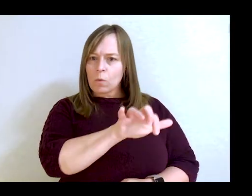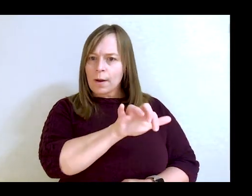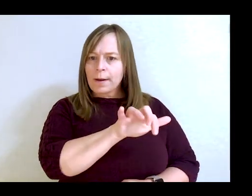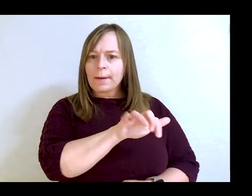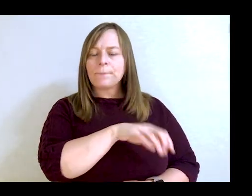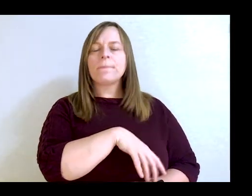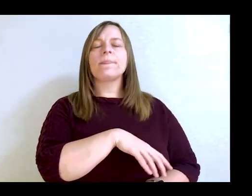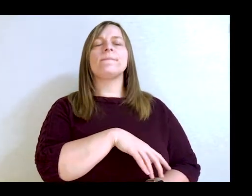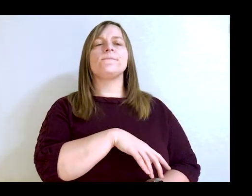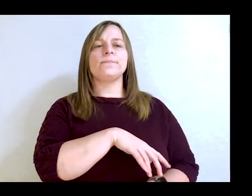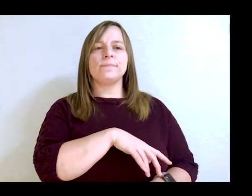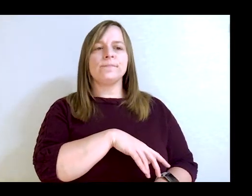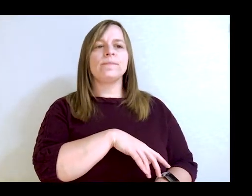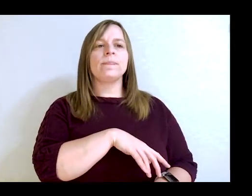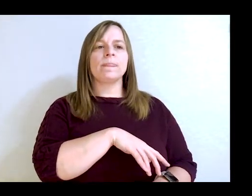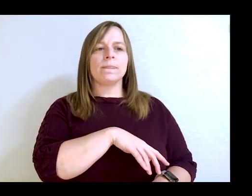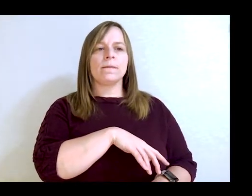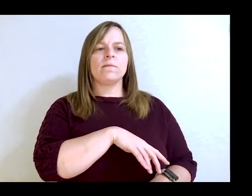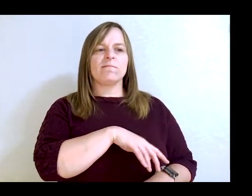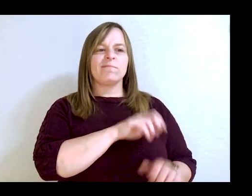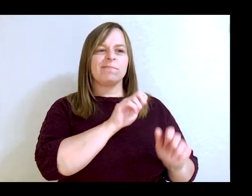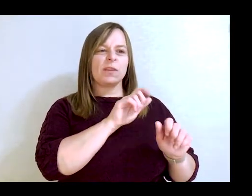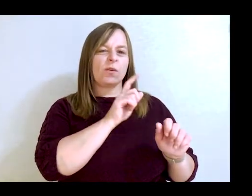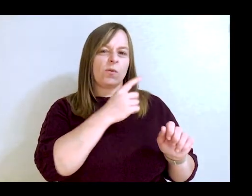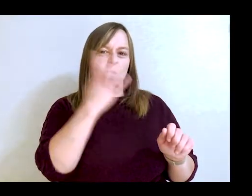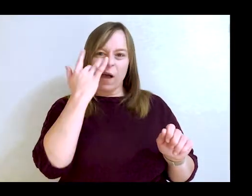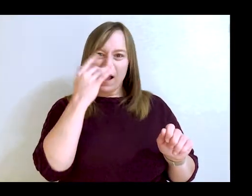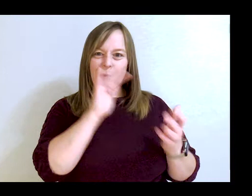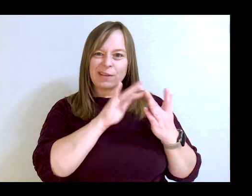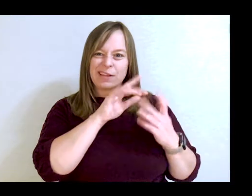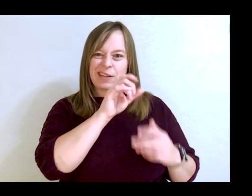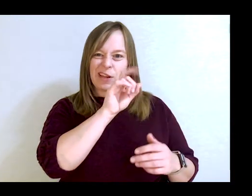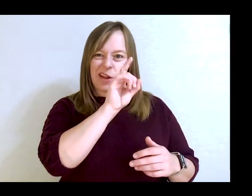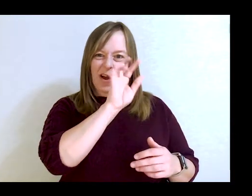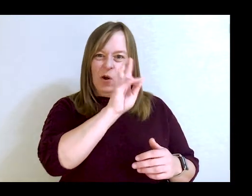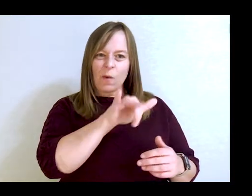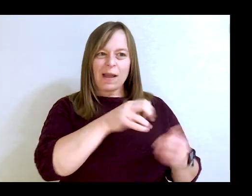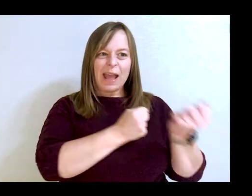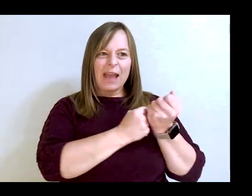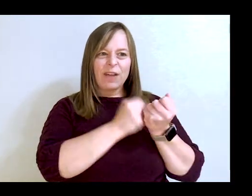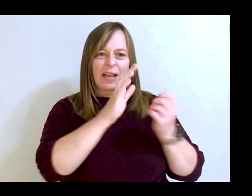Disability Rights New York in order to be able to advocate for his chair,